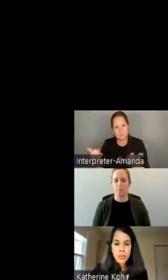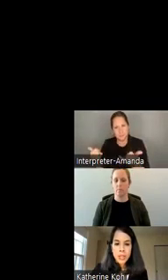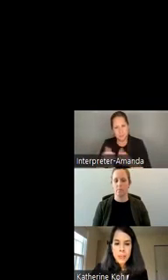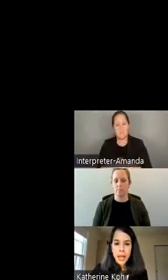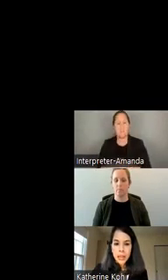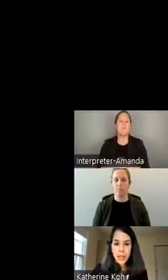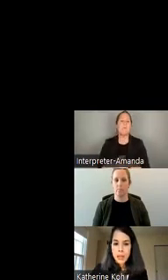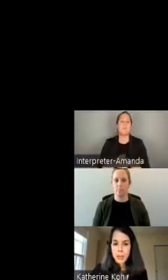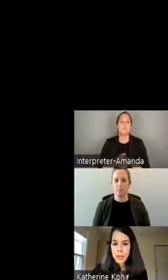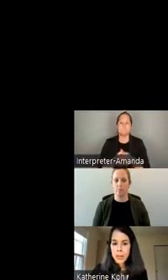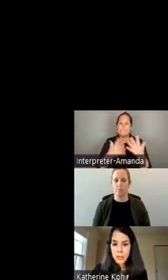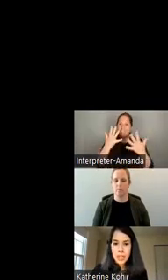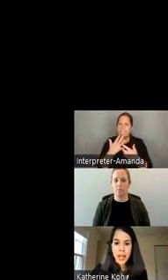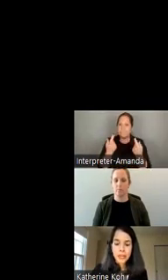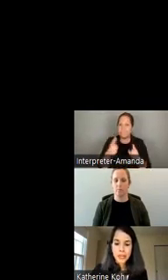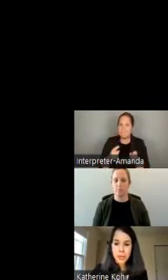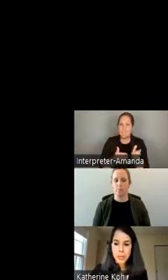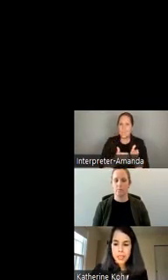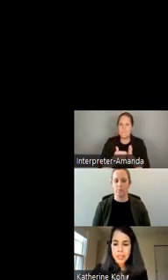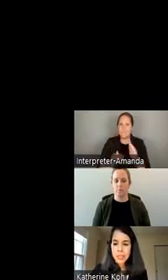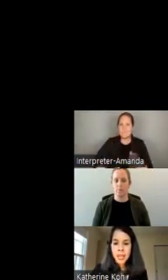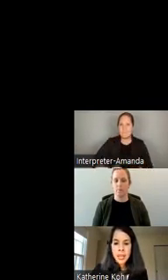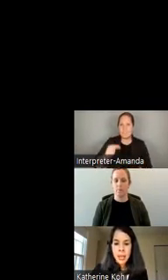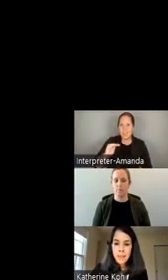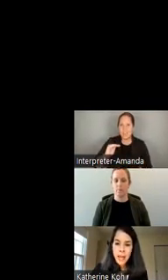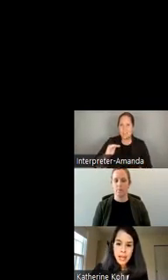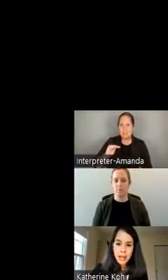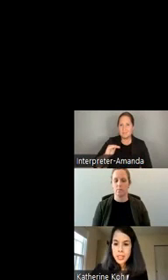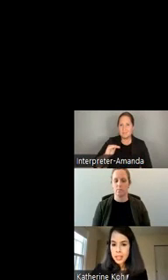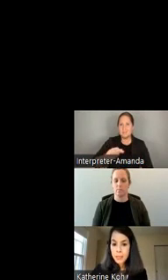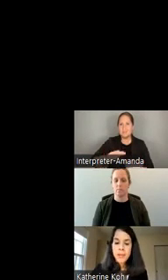unfortunate pathway people go from childhood to homelessness and back to housing and sometimes